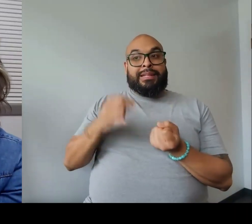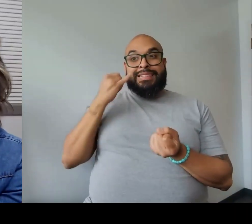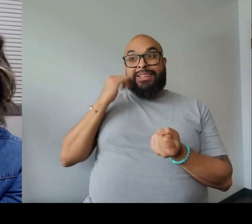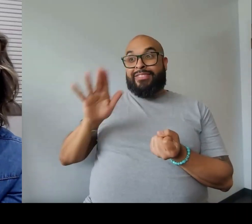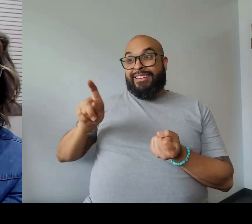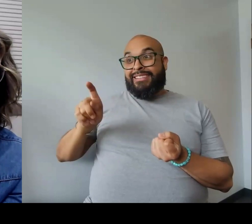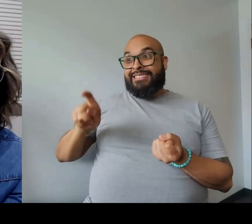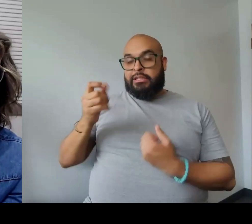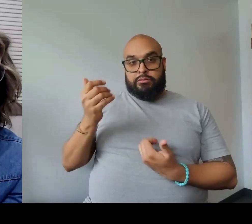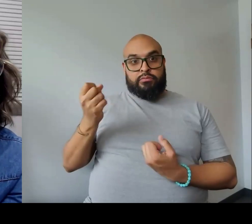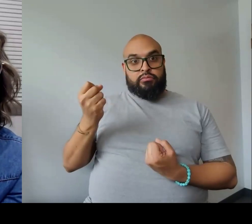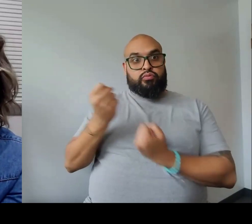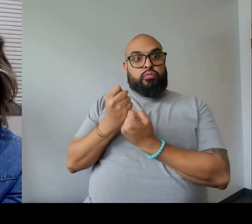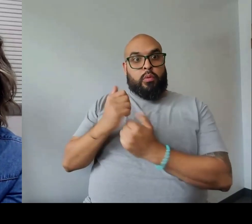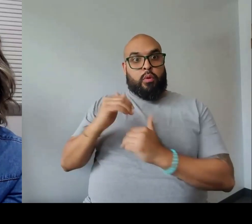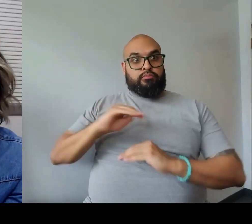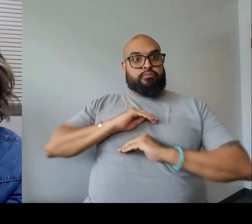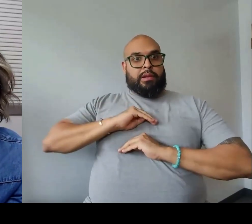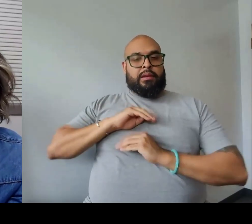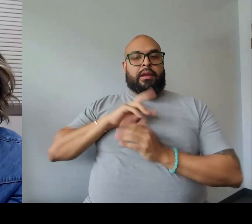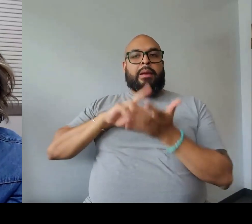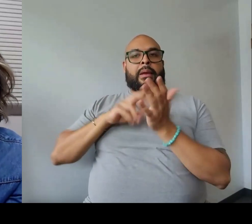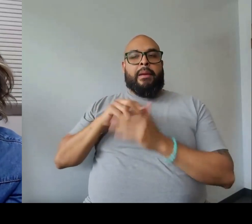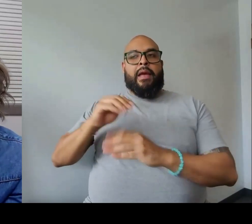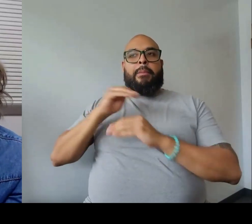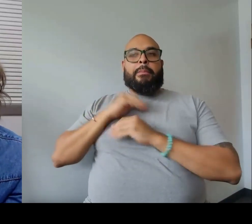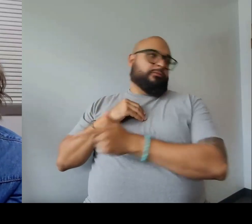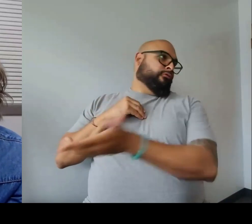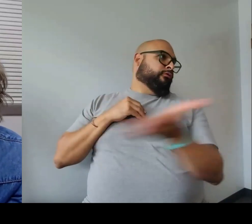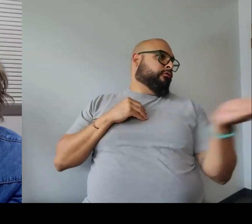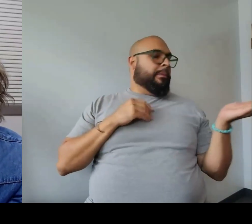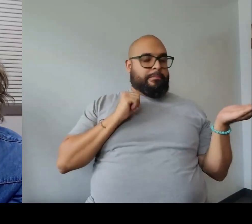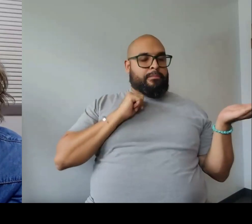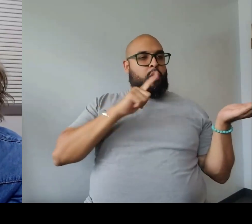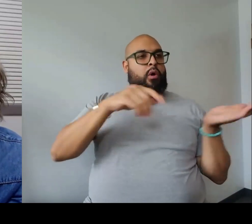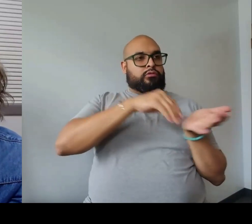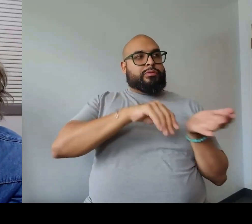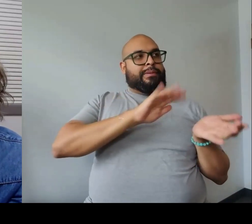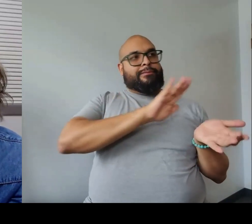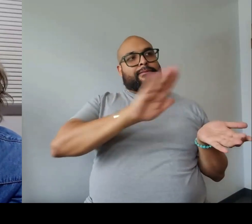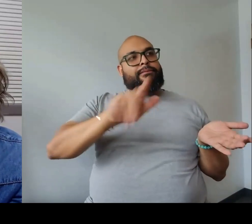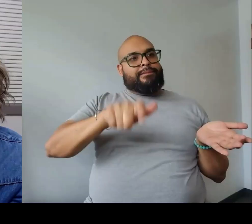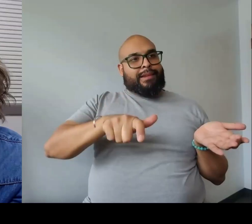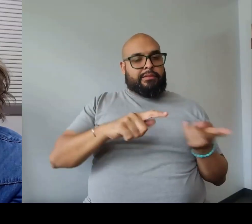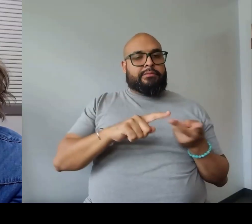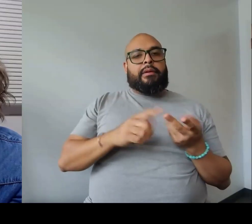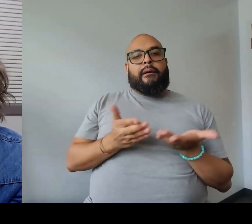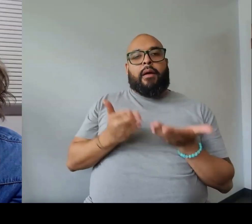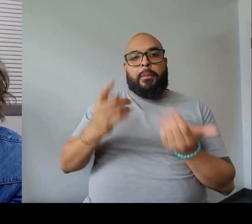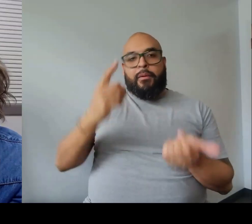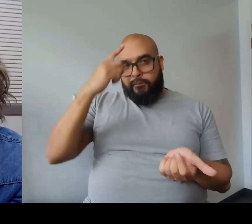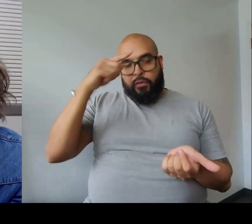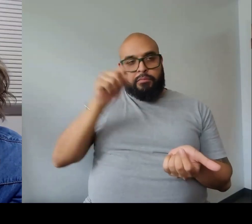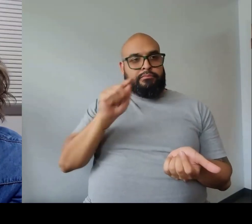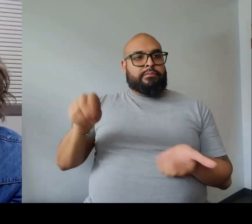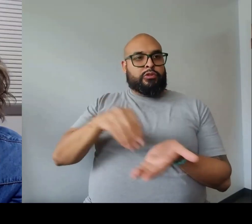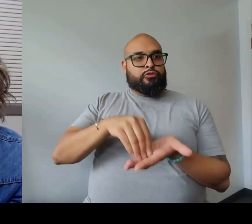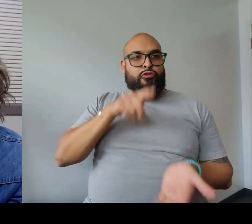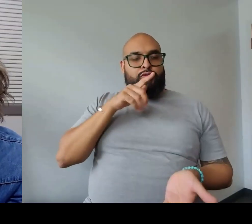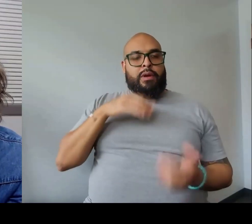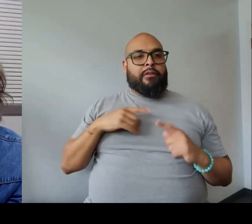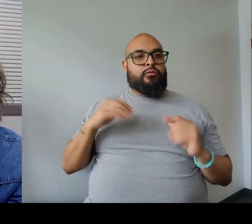And so I would highly recommend these resources for those students as well, the VI students you work with who have those complex communication needs.